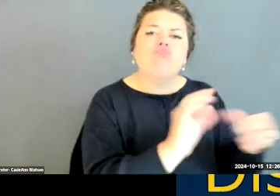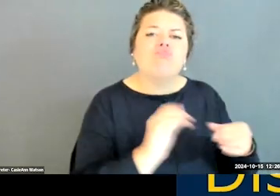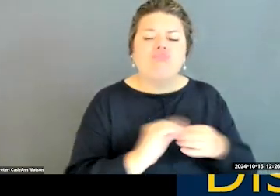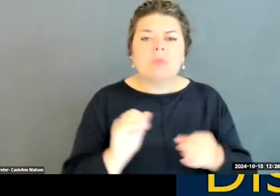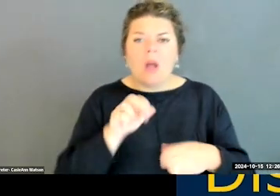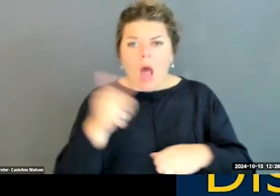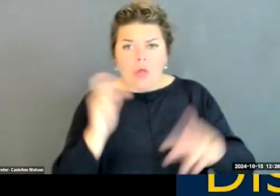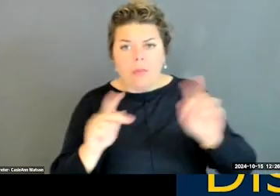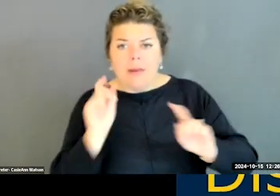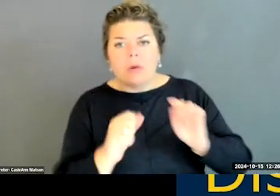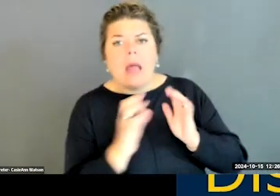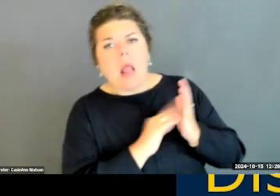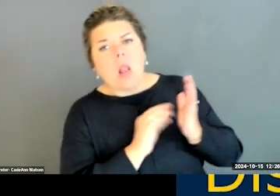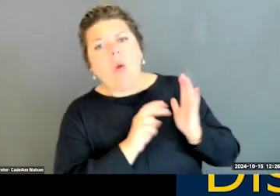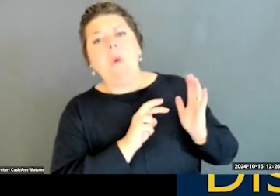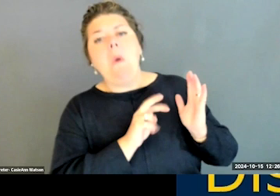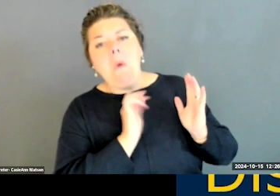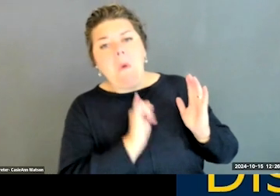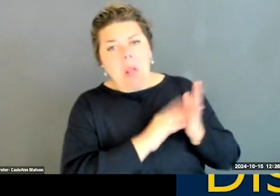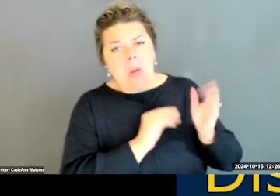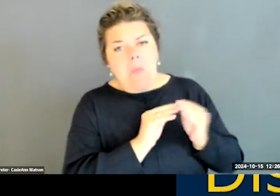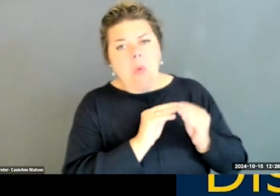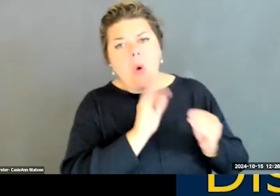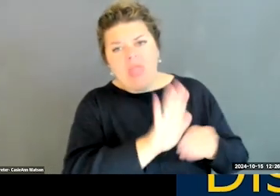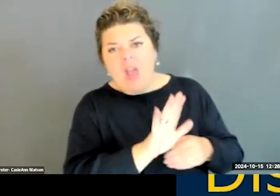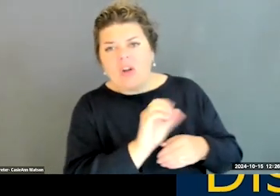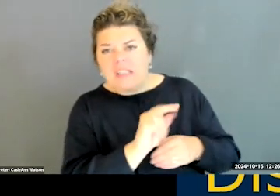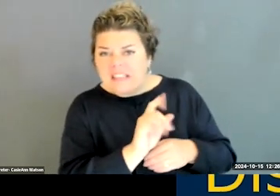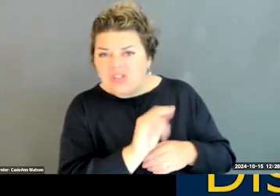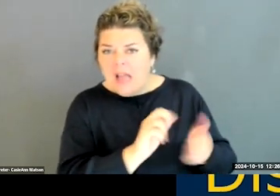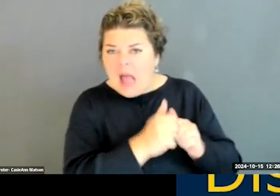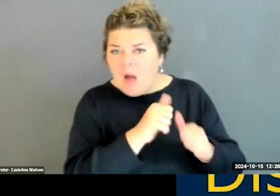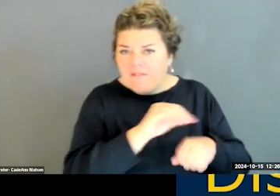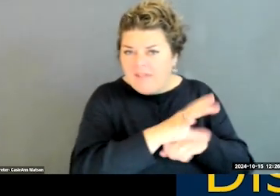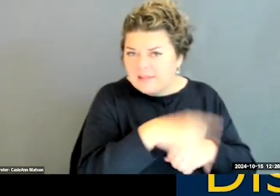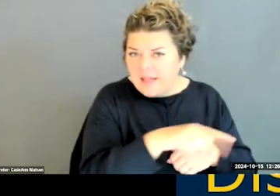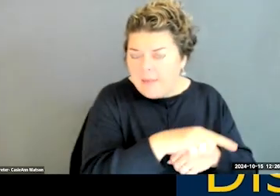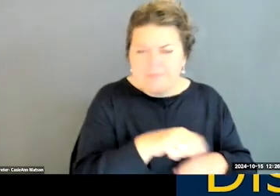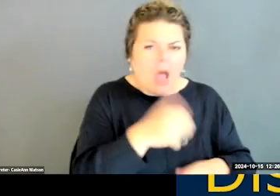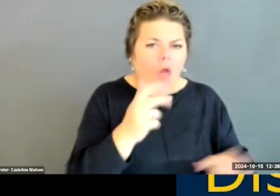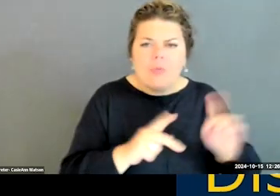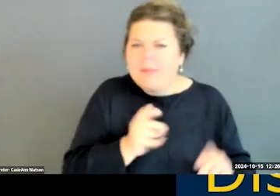more about their condition and how it affects them. Others don't. In either case, it's up to the employee